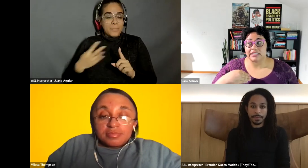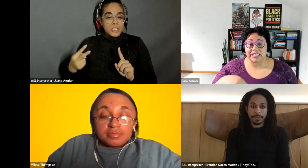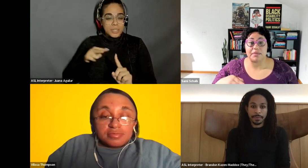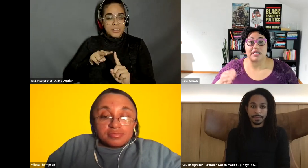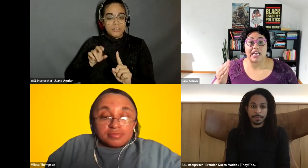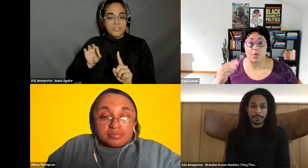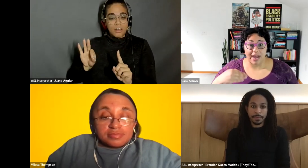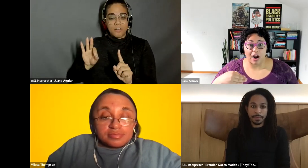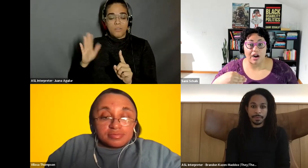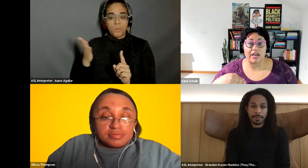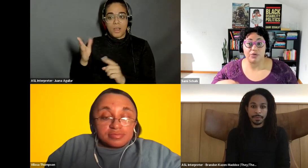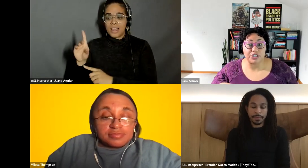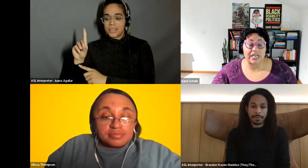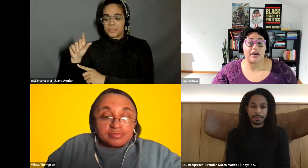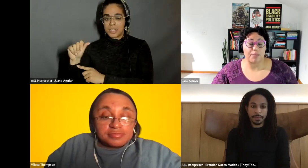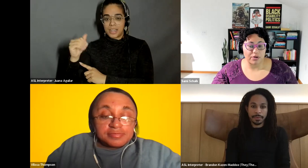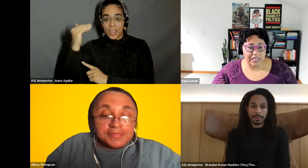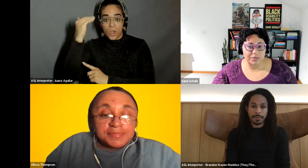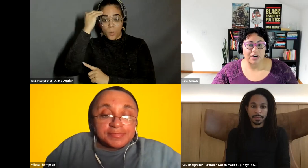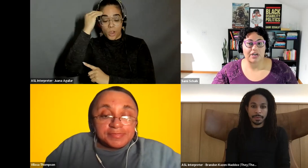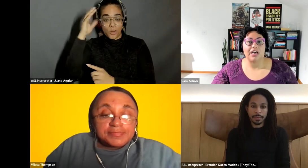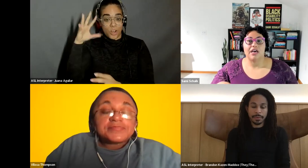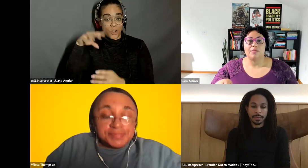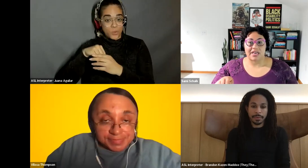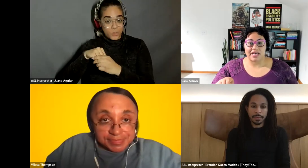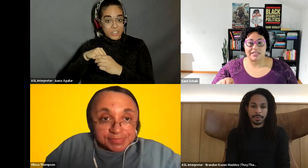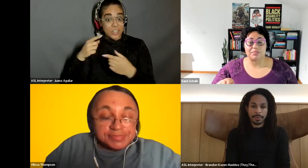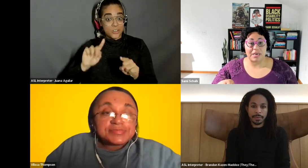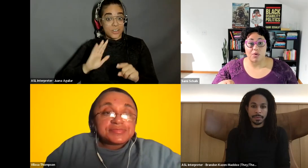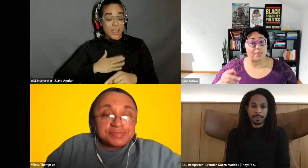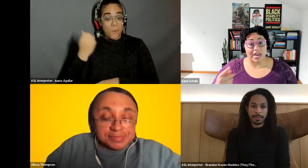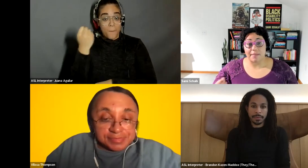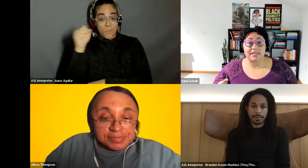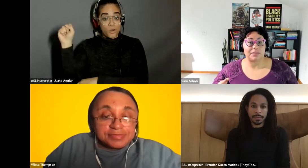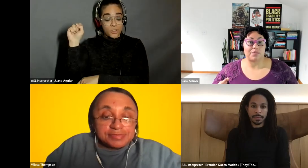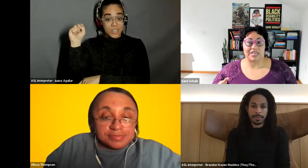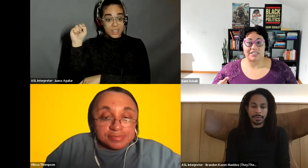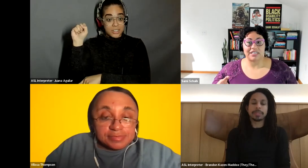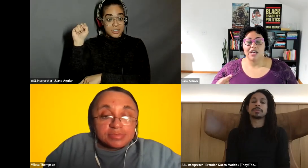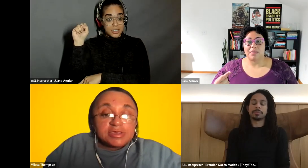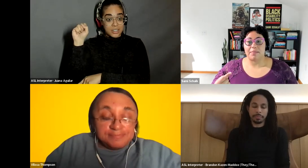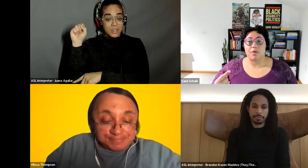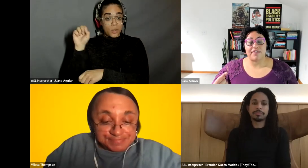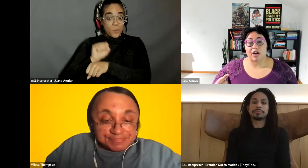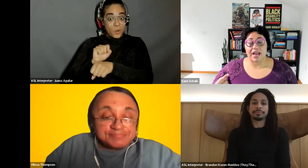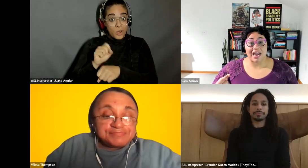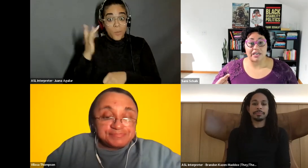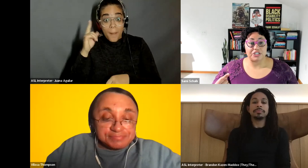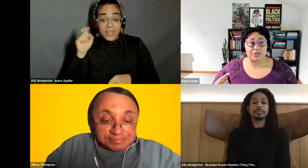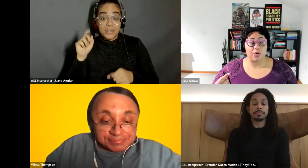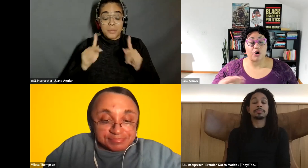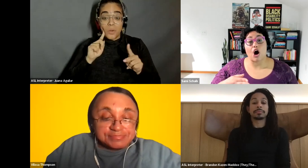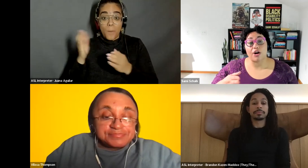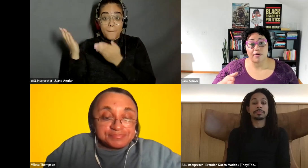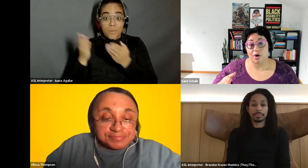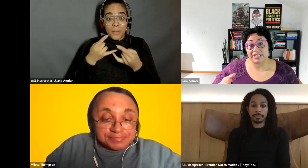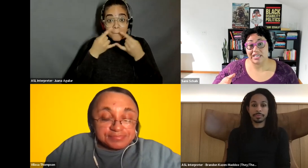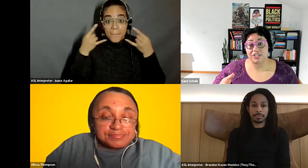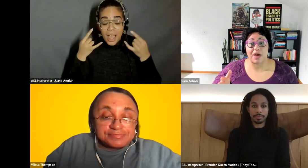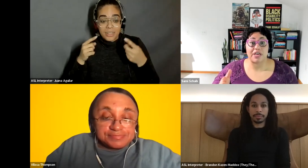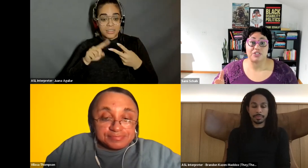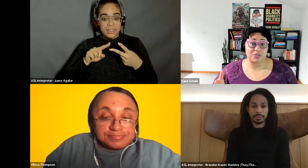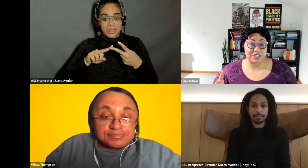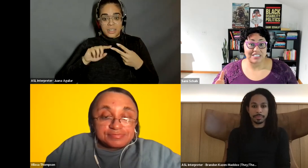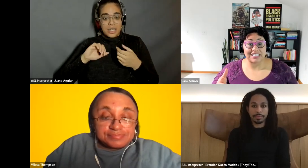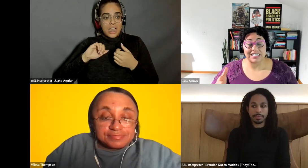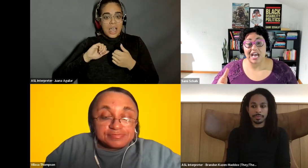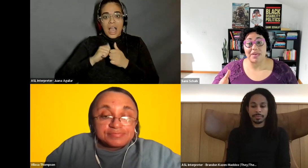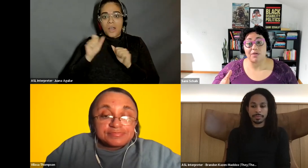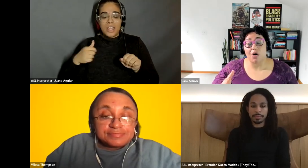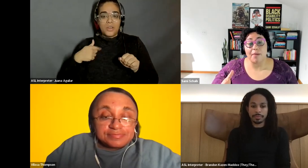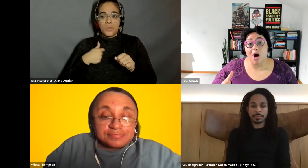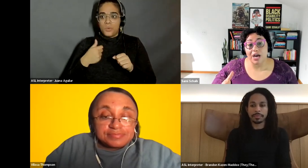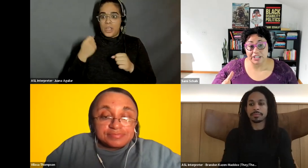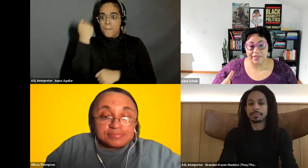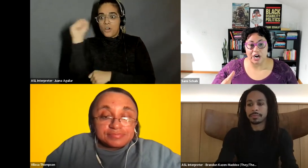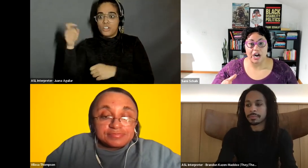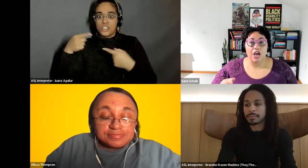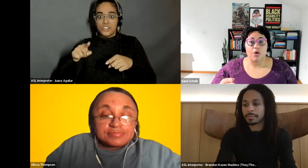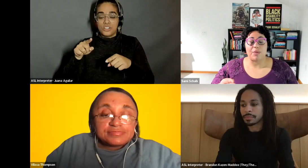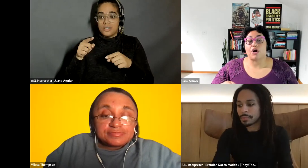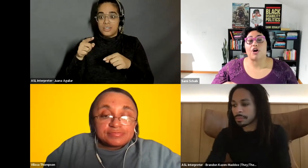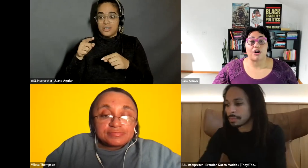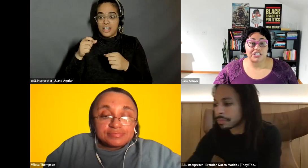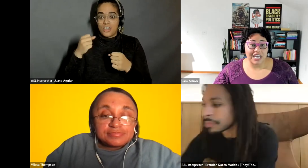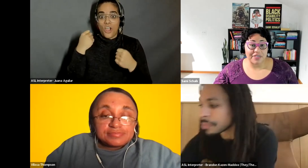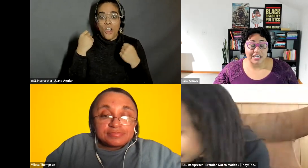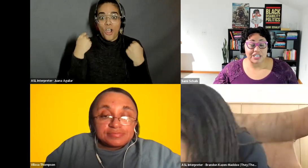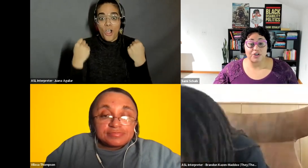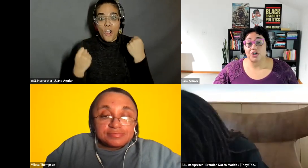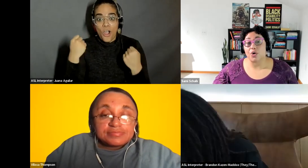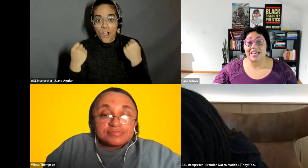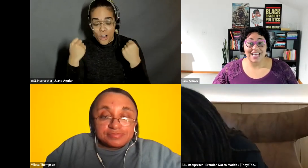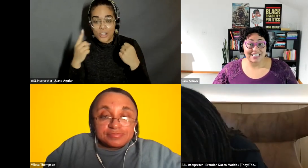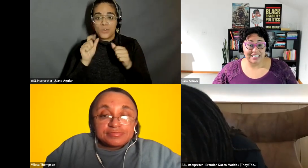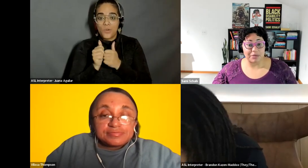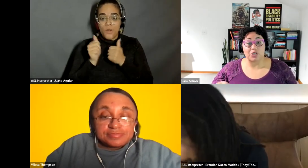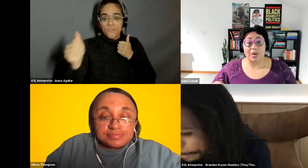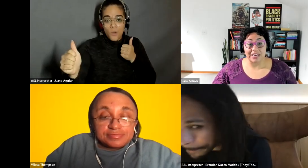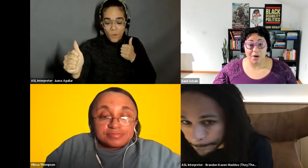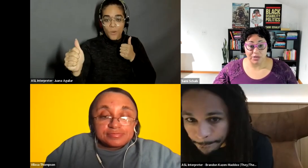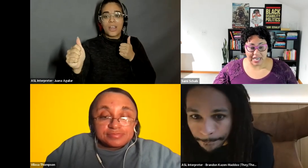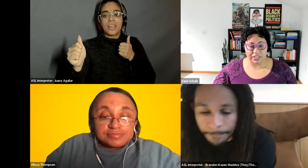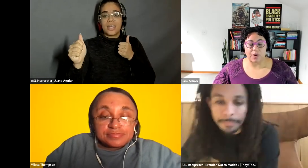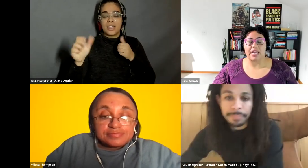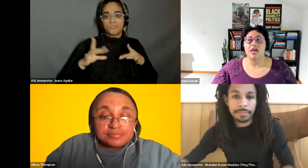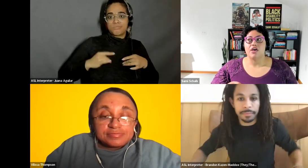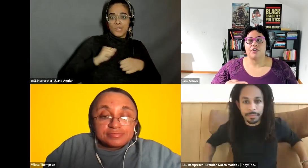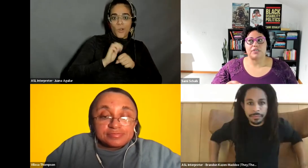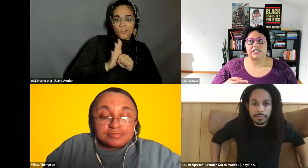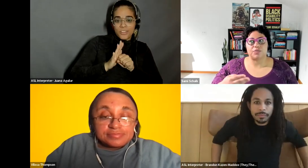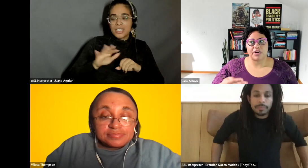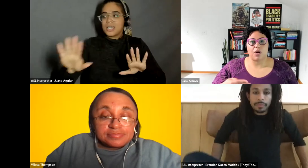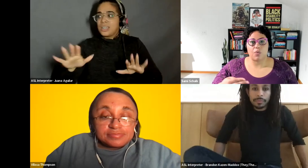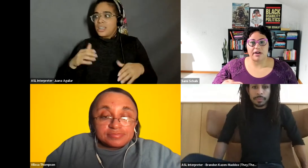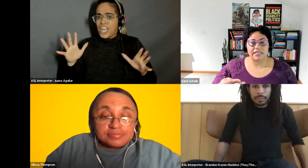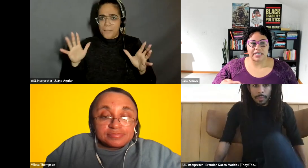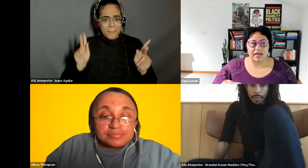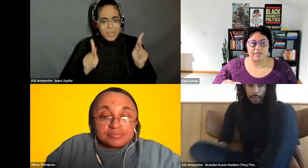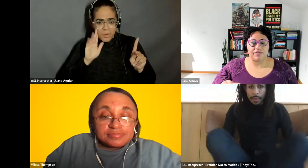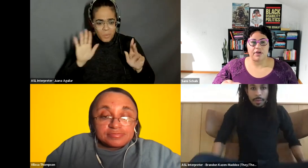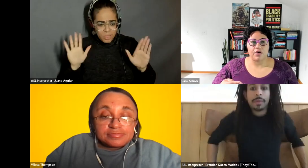Sami Schalk: disability, aware inclusion in our protest work because people were bringing masks to protests. People were figuring out how to do car protests so that we could social distance, and not being all up on each other, we were encouraging of each other to go get tested between protests right there was this real awareness of